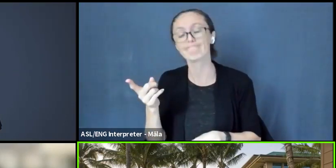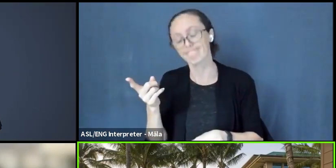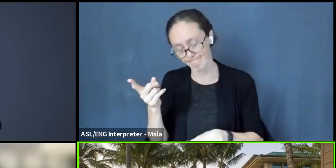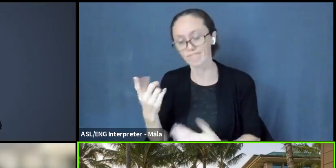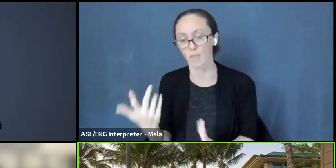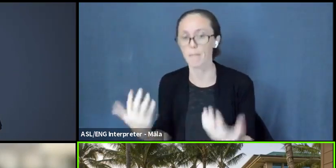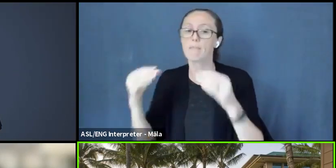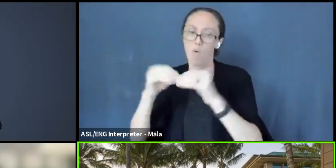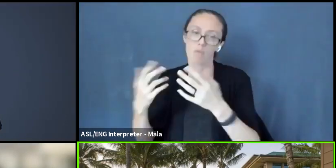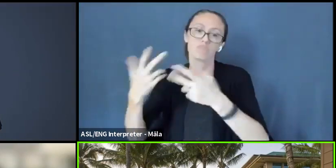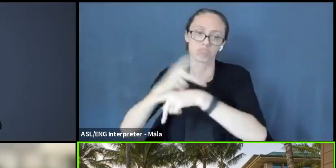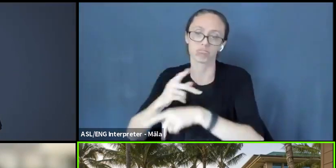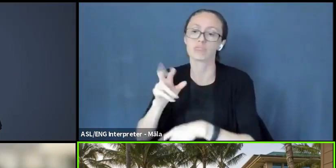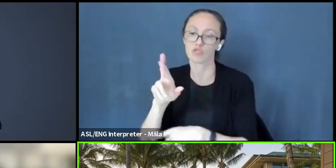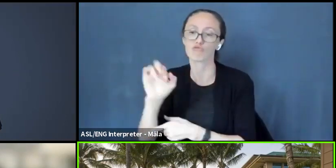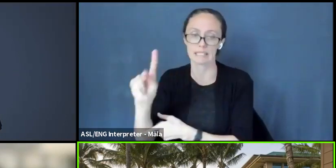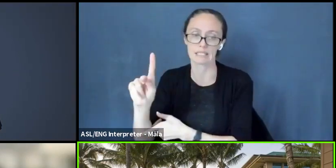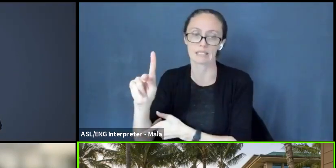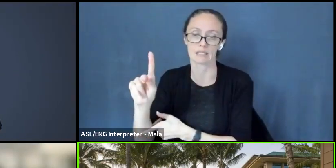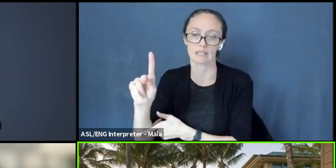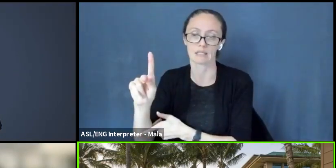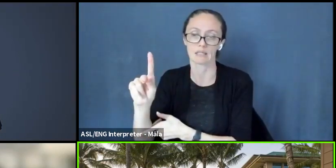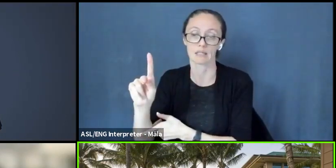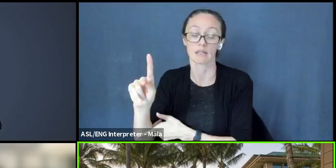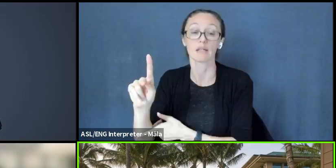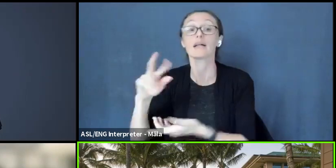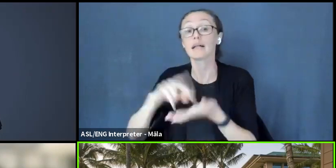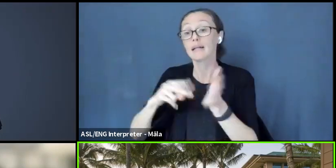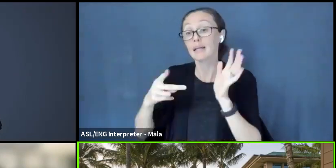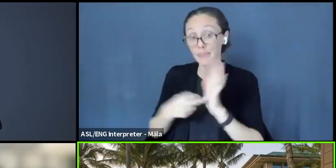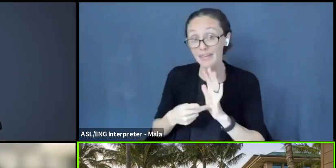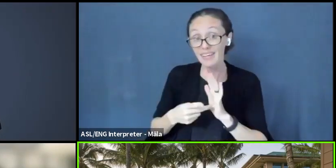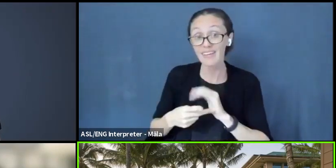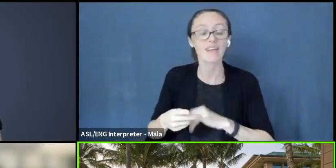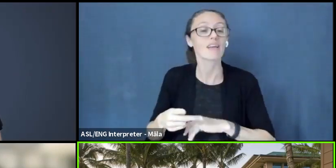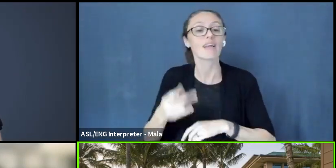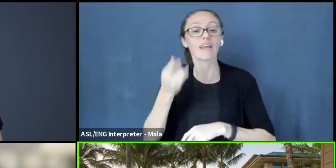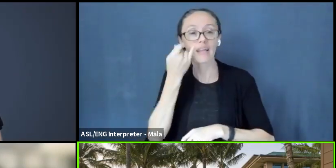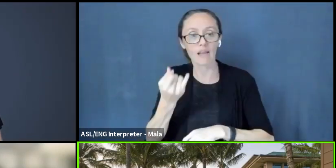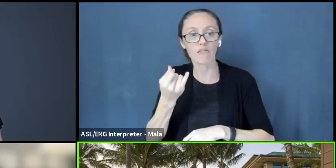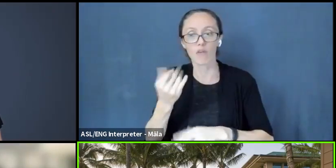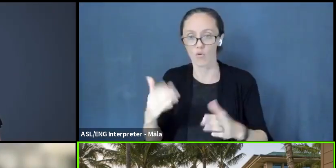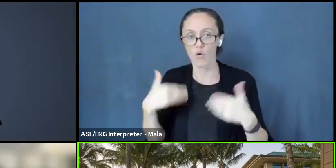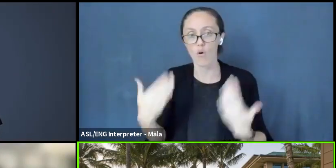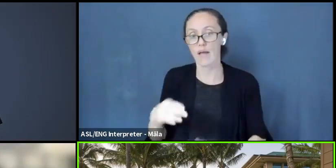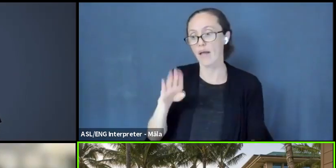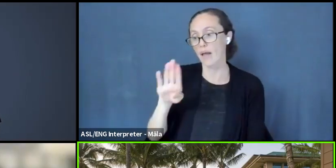Therefore, group that received highest, would get the highest benefit of getting a booster.